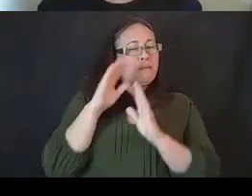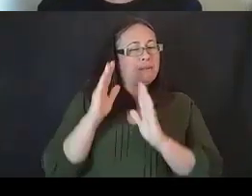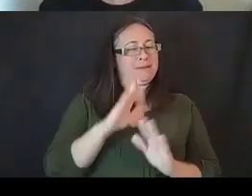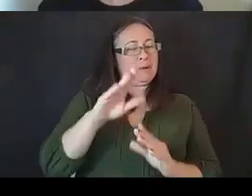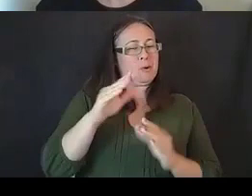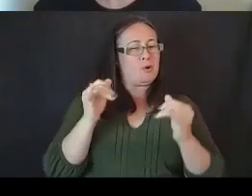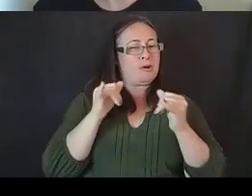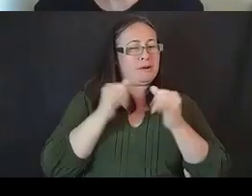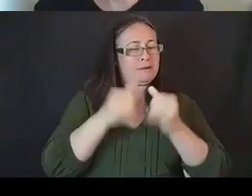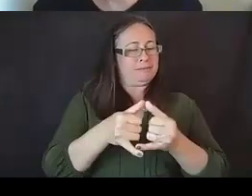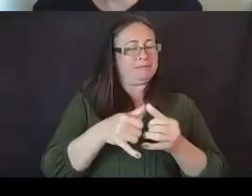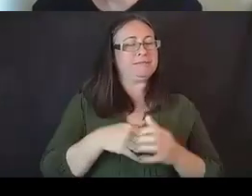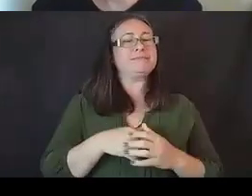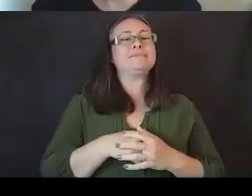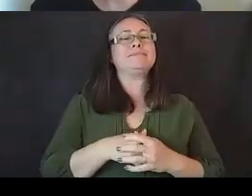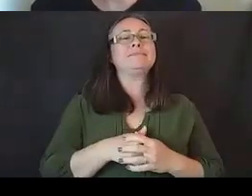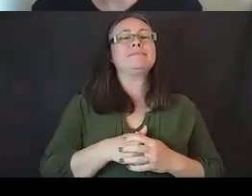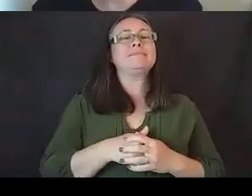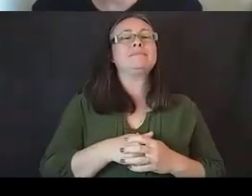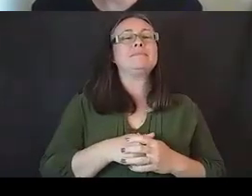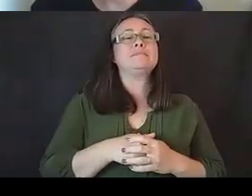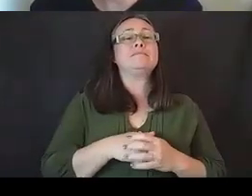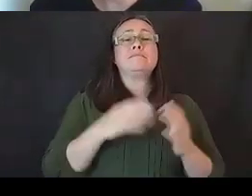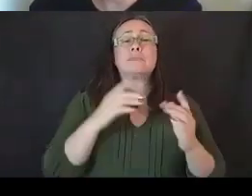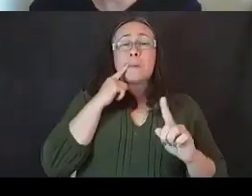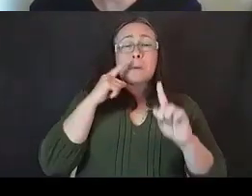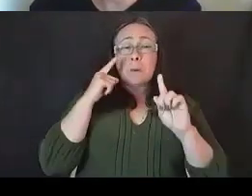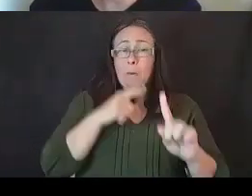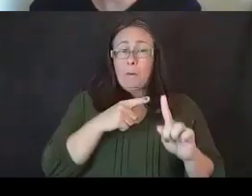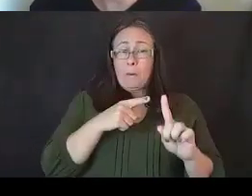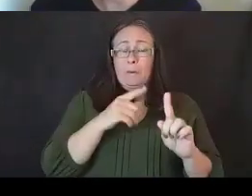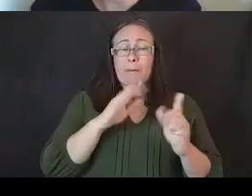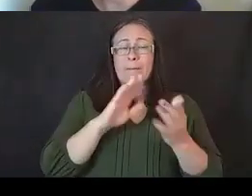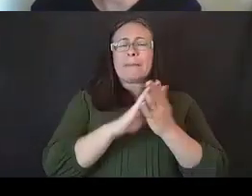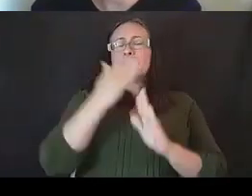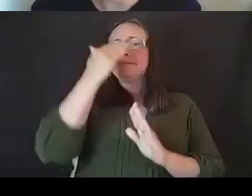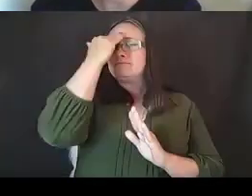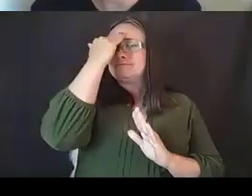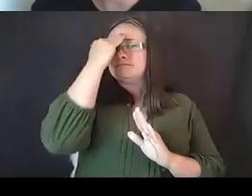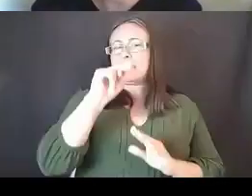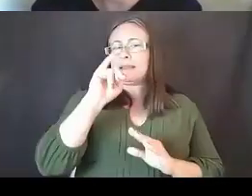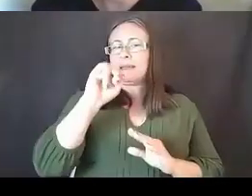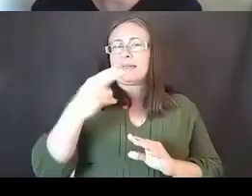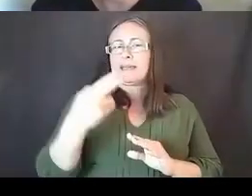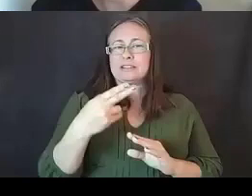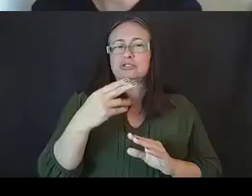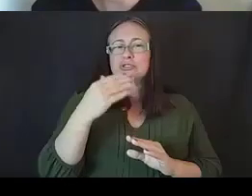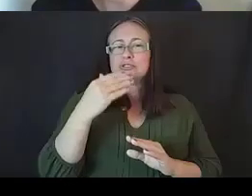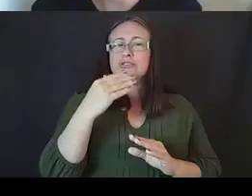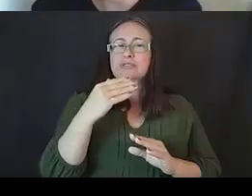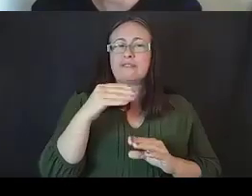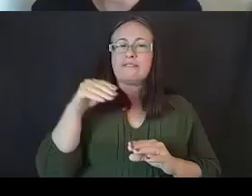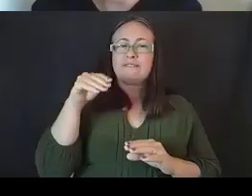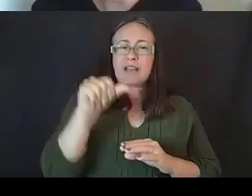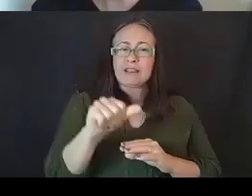Broadly the goals for this talk are for you to become familiar with the NIH funding information available in the RePORT web tools